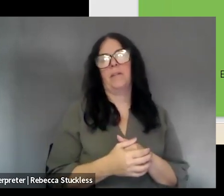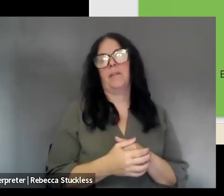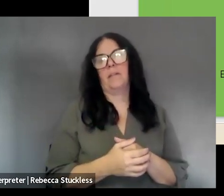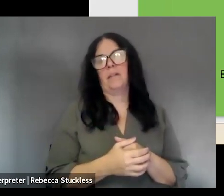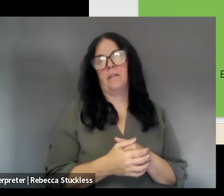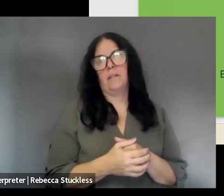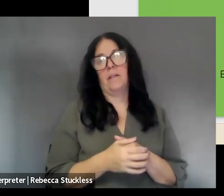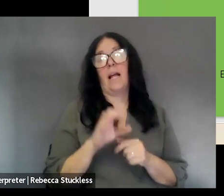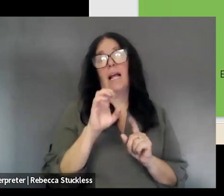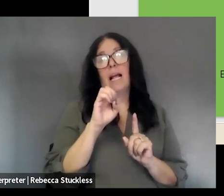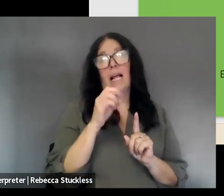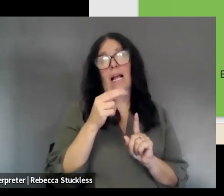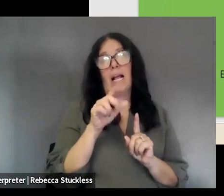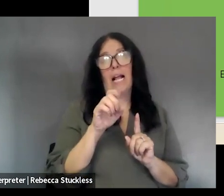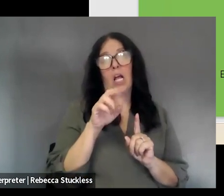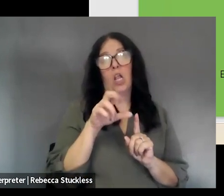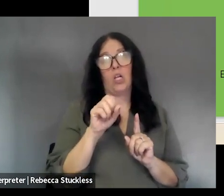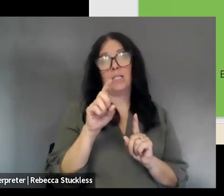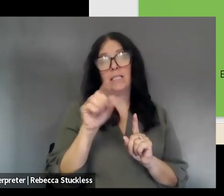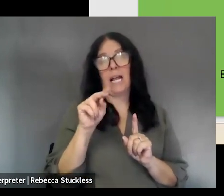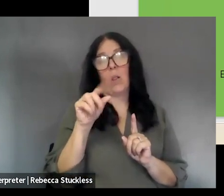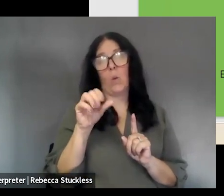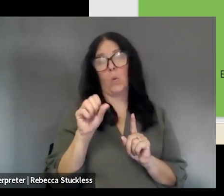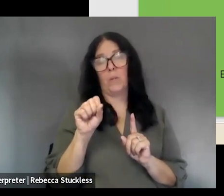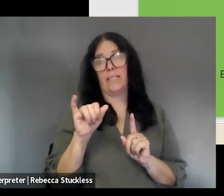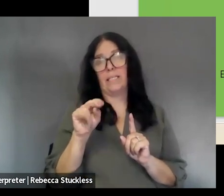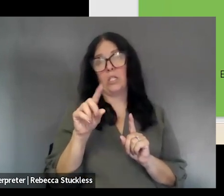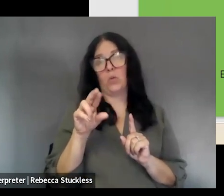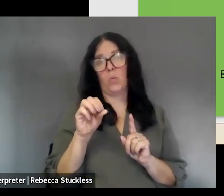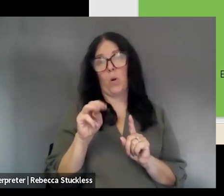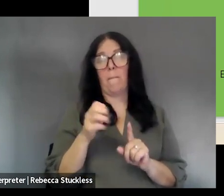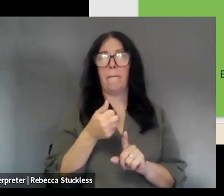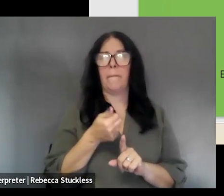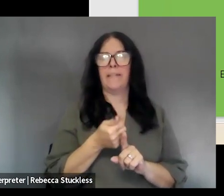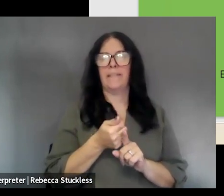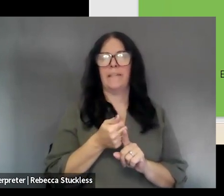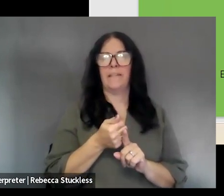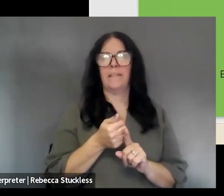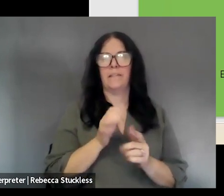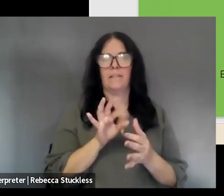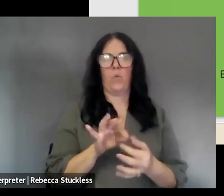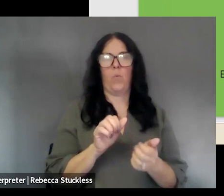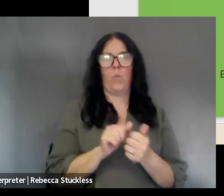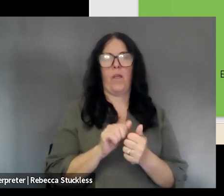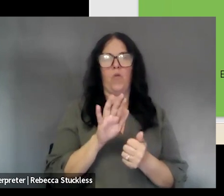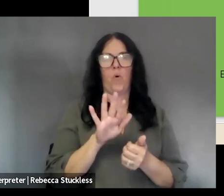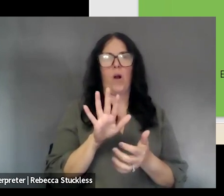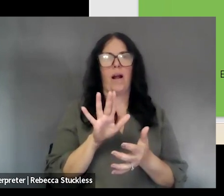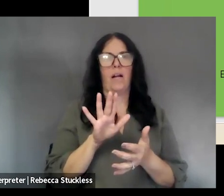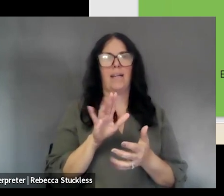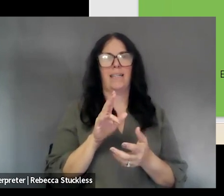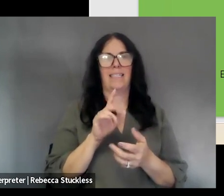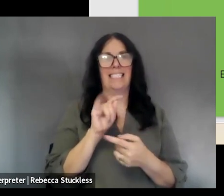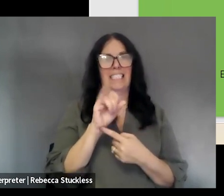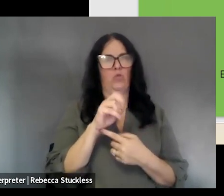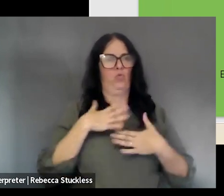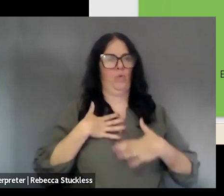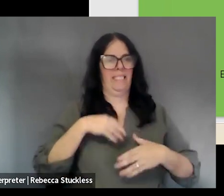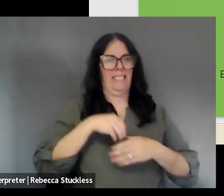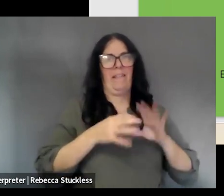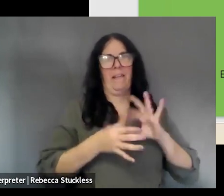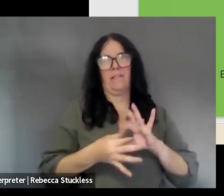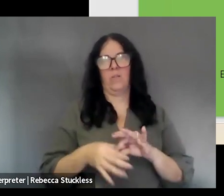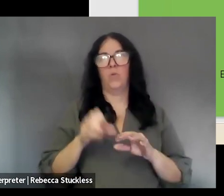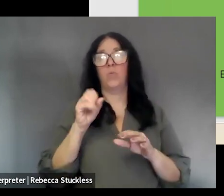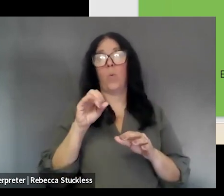Ehlers-Danlos syndrome is a connective tissue disorder so the collagen that keeps everything